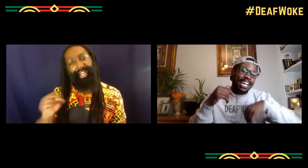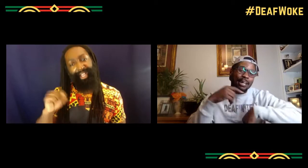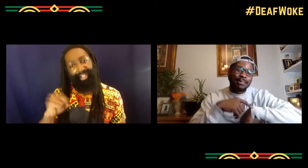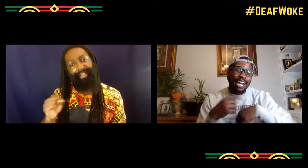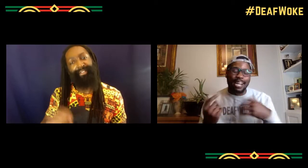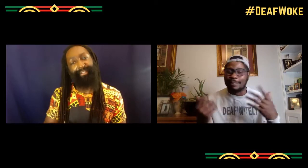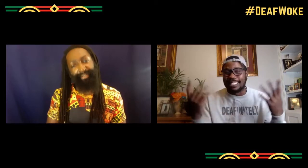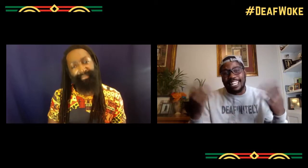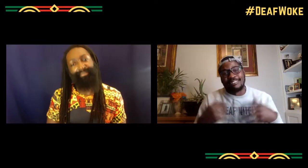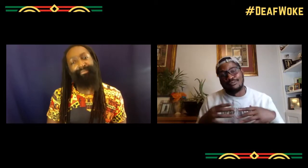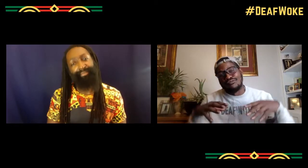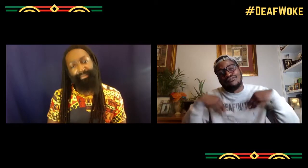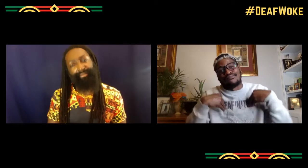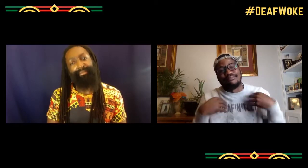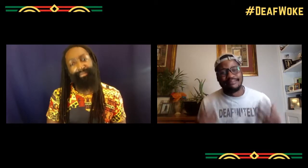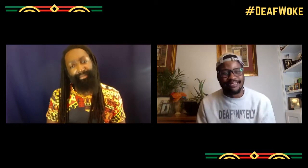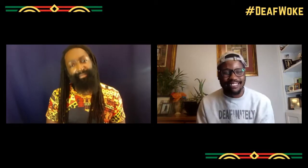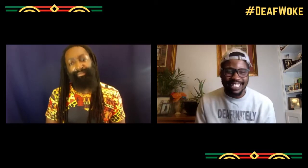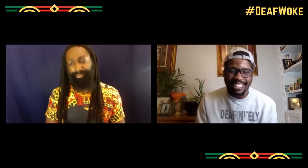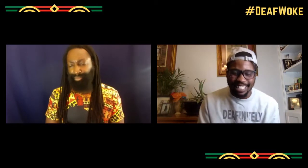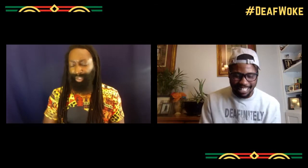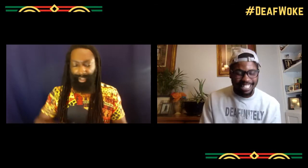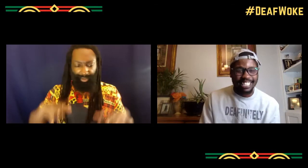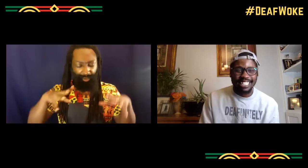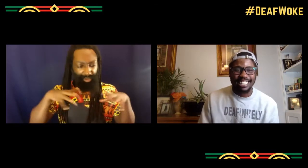So I remember those days, but it is what it is.